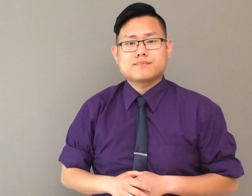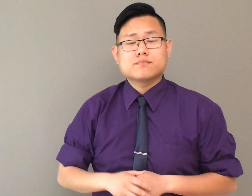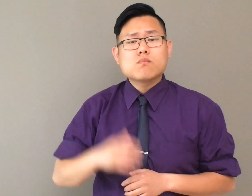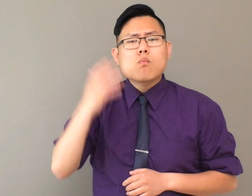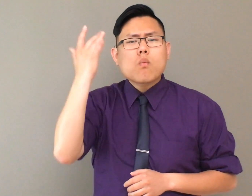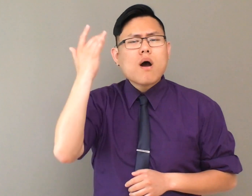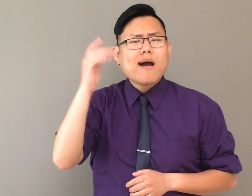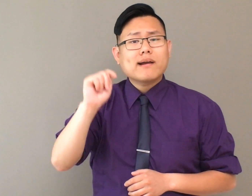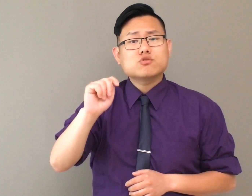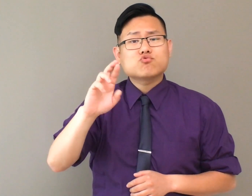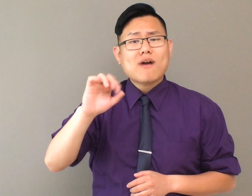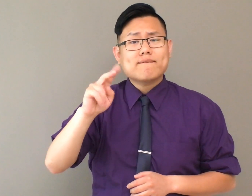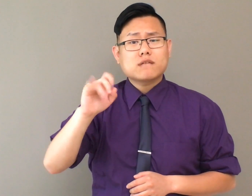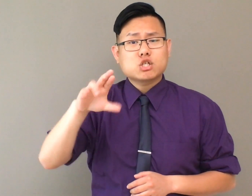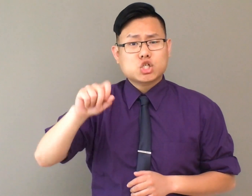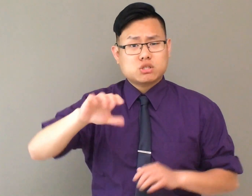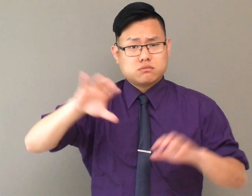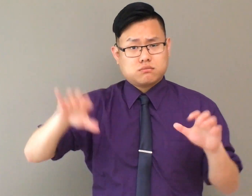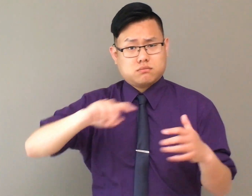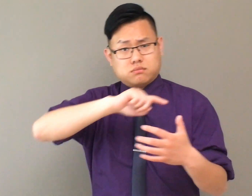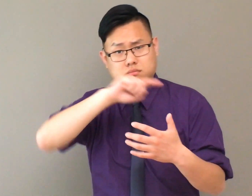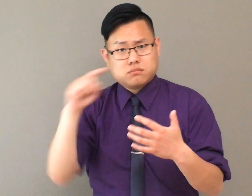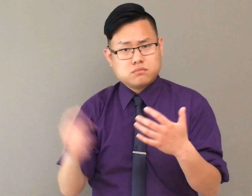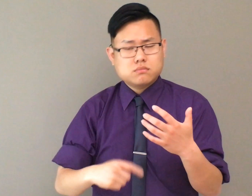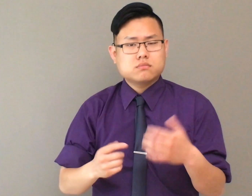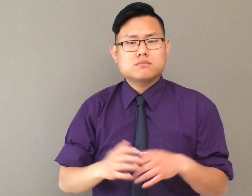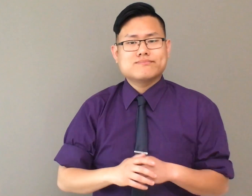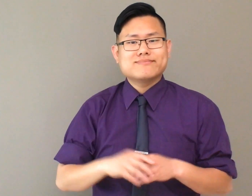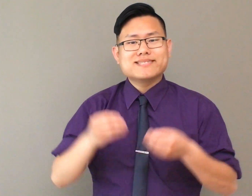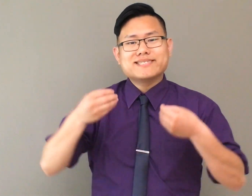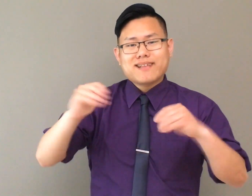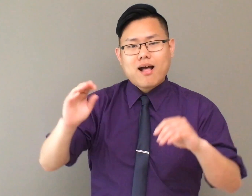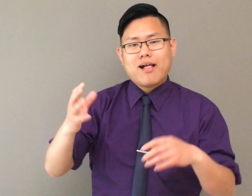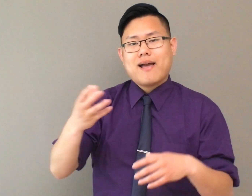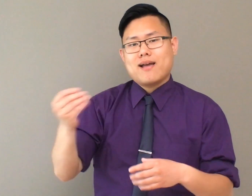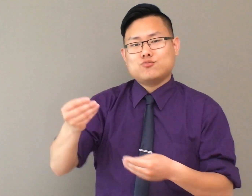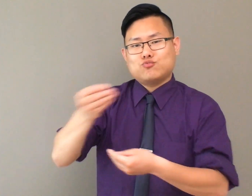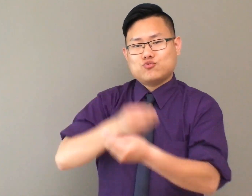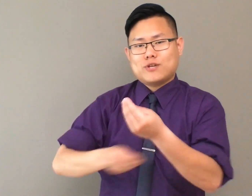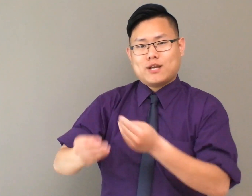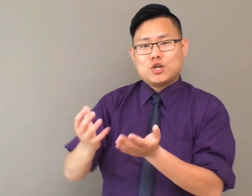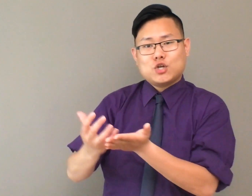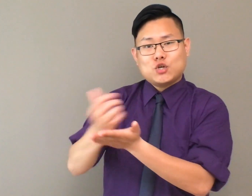and manipulation or by involving threats to loved ones. All of this has a single goal;